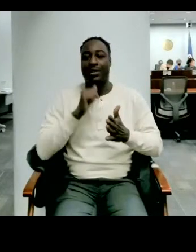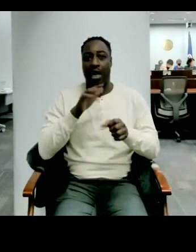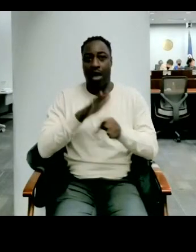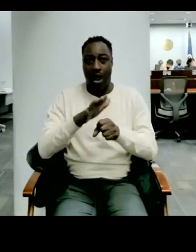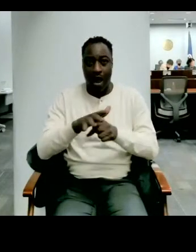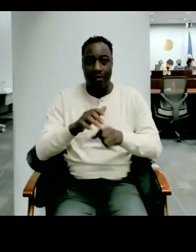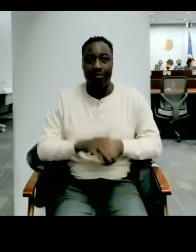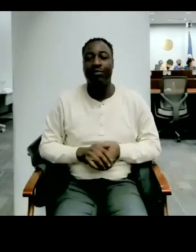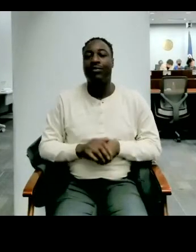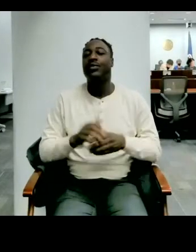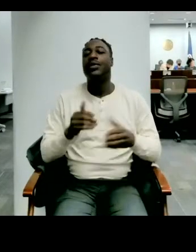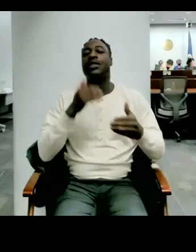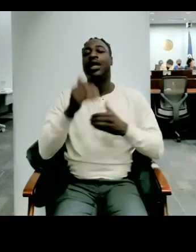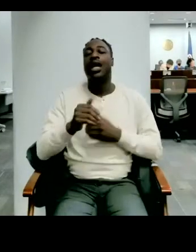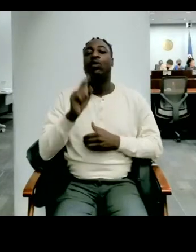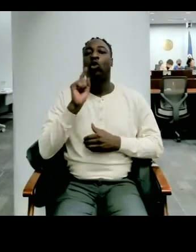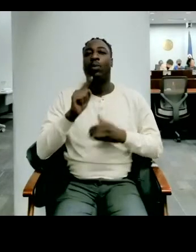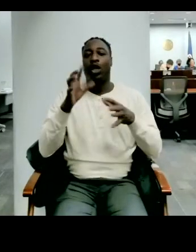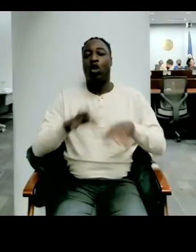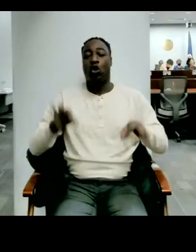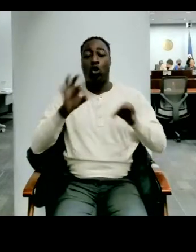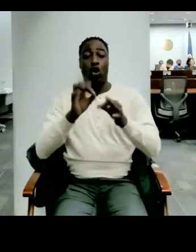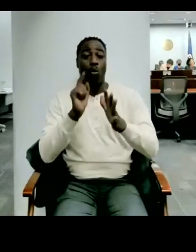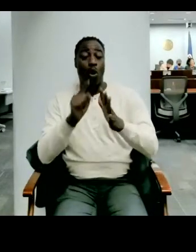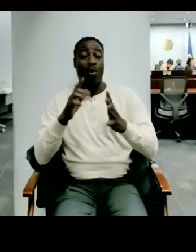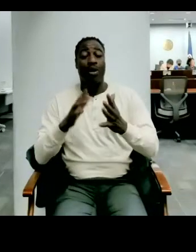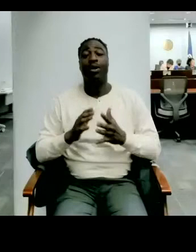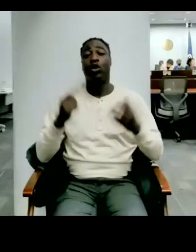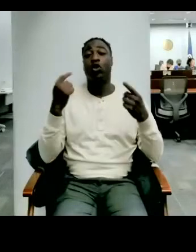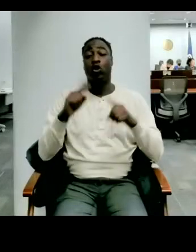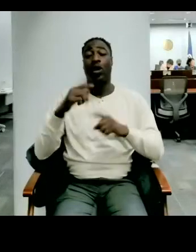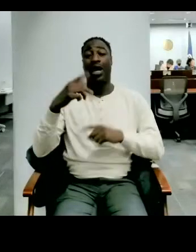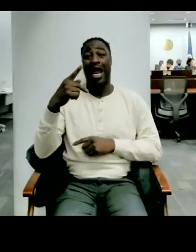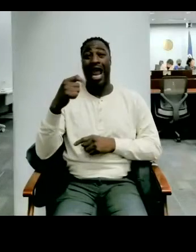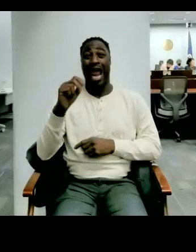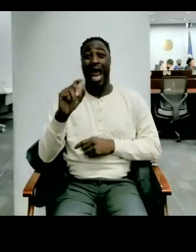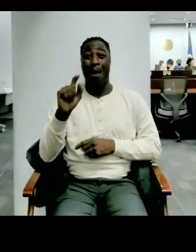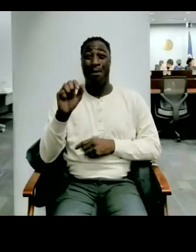The next plan will come at a critical moment in the wake of a pandemic that up-ended the